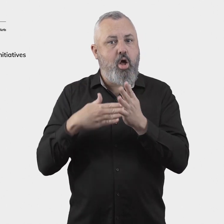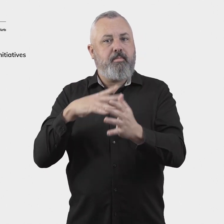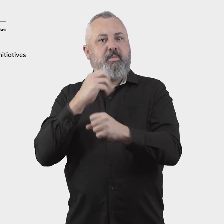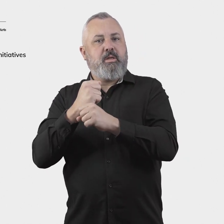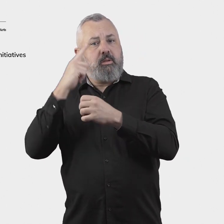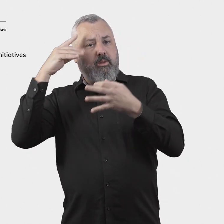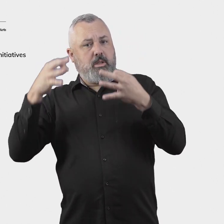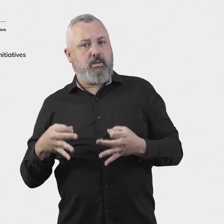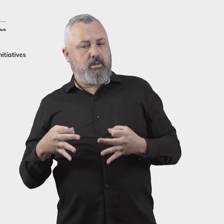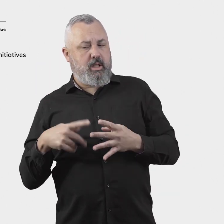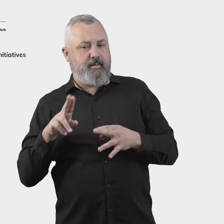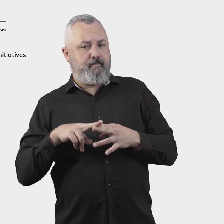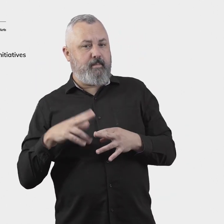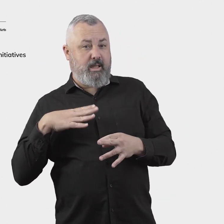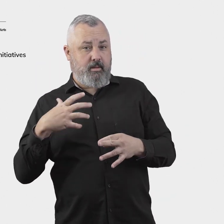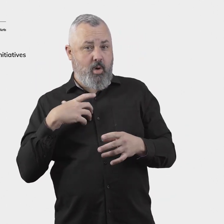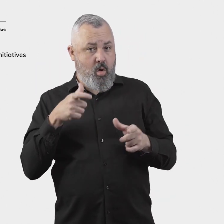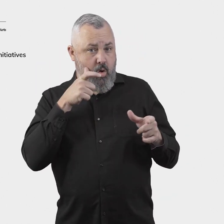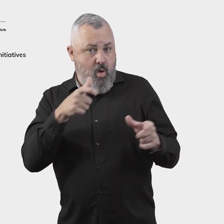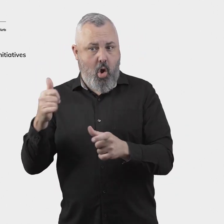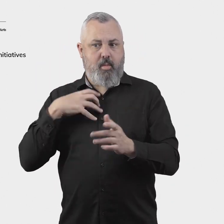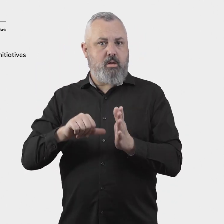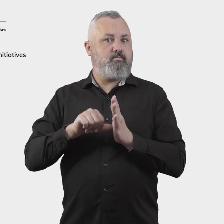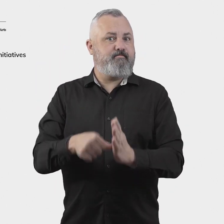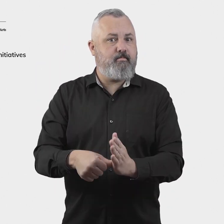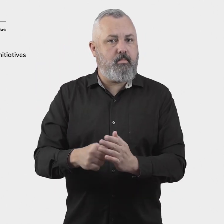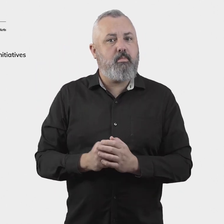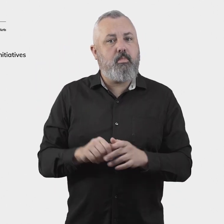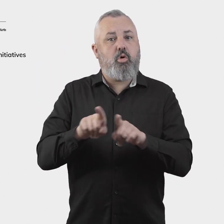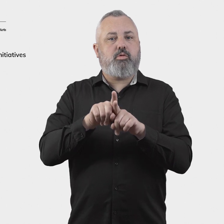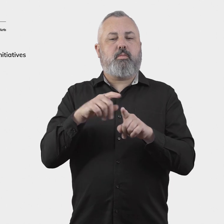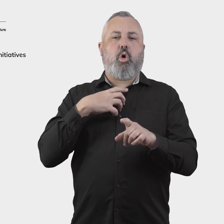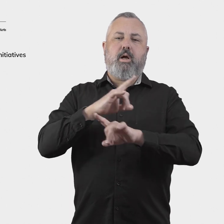transparency and public accountability for on-time performance, and support the government to